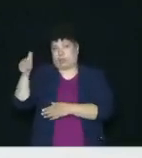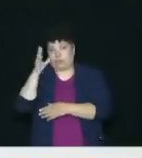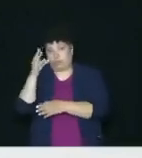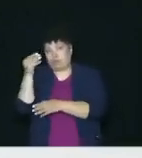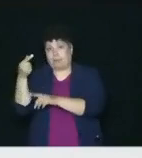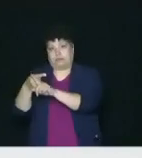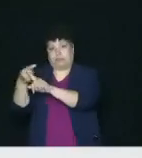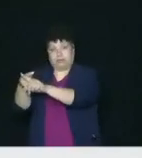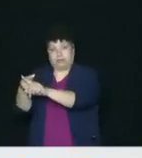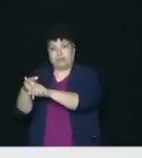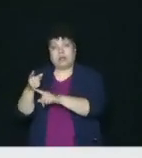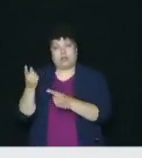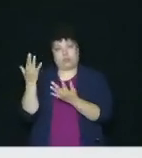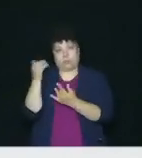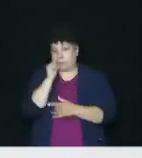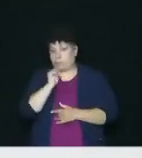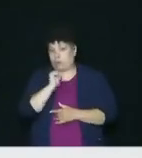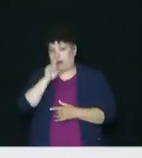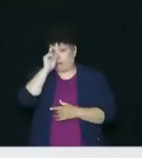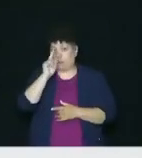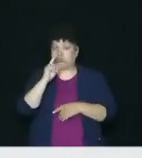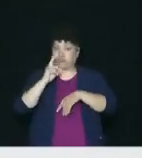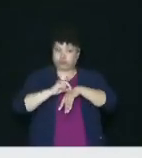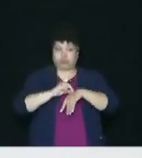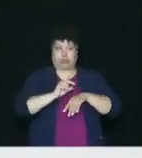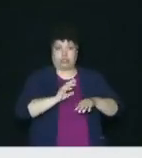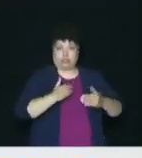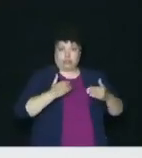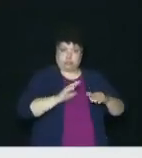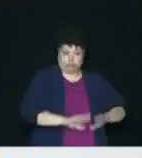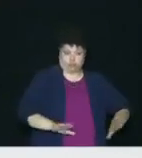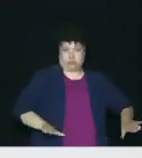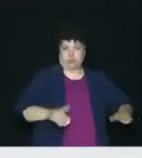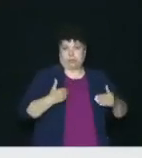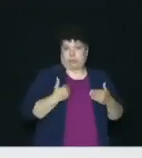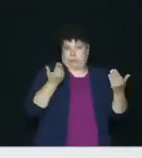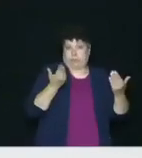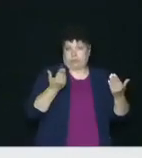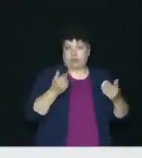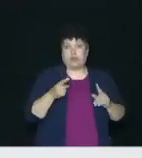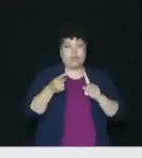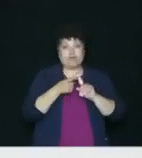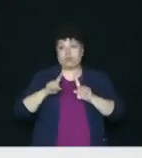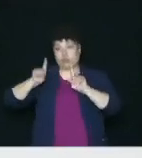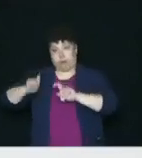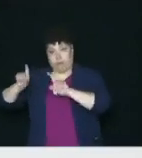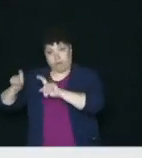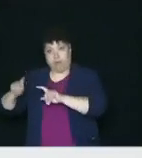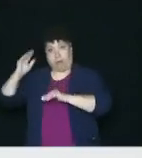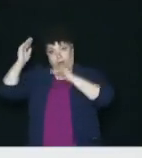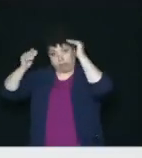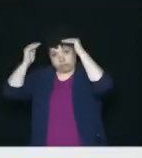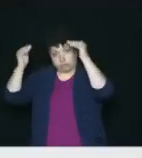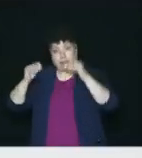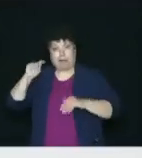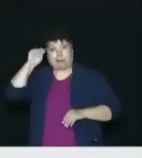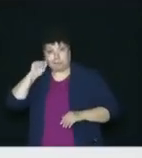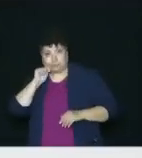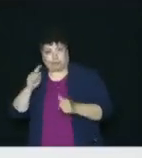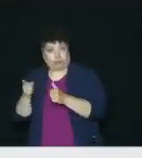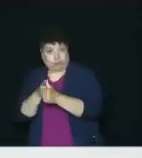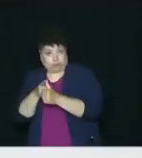PLAN TO MAKE SUBMISSIONS IN THE